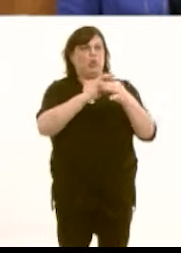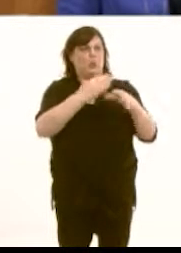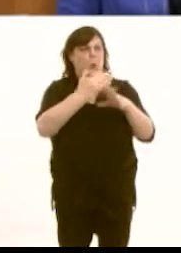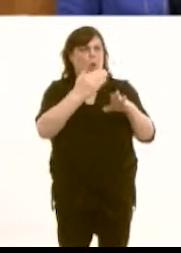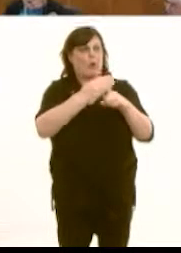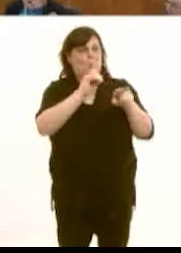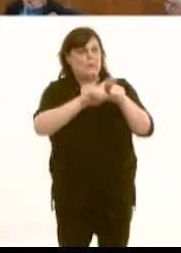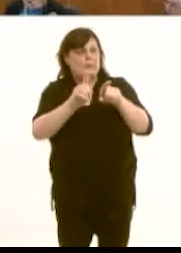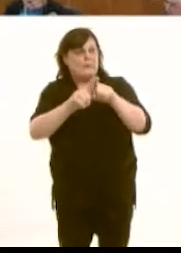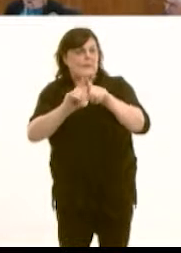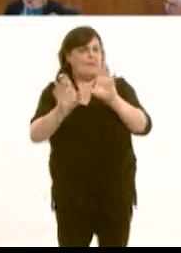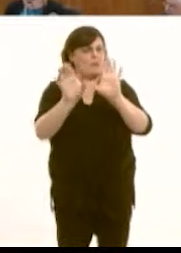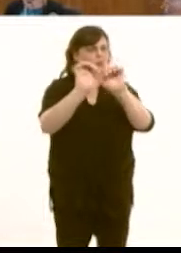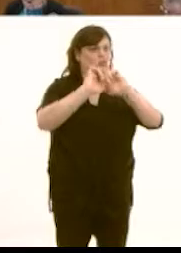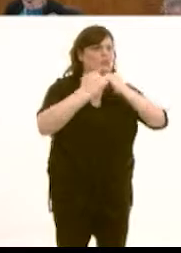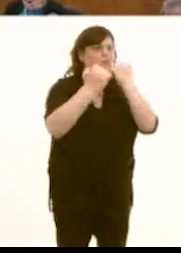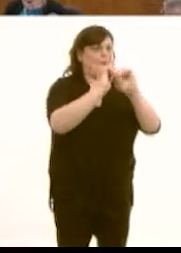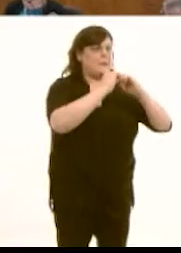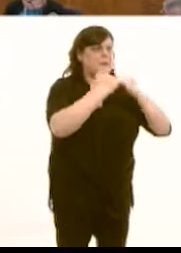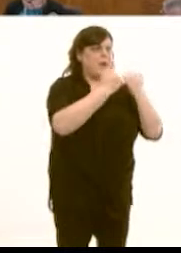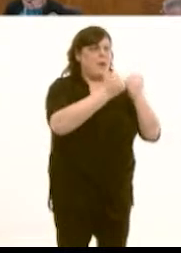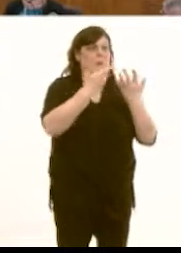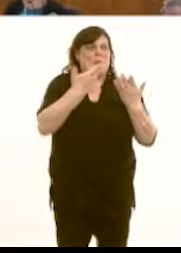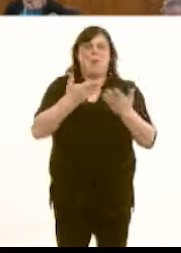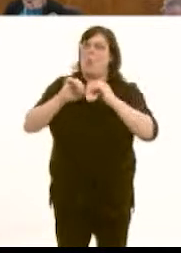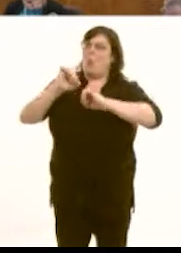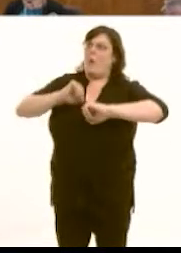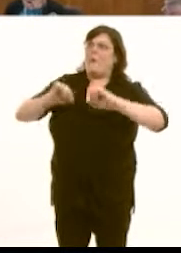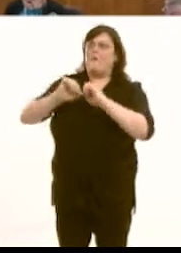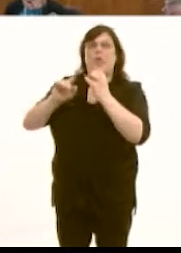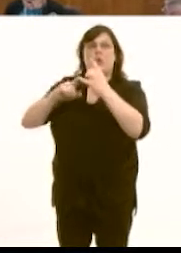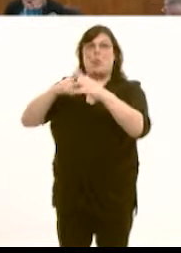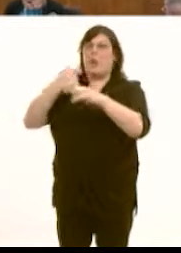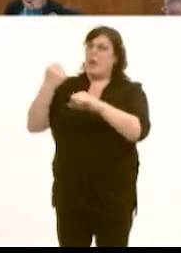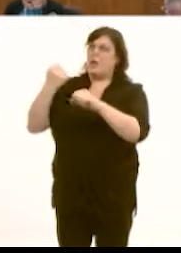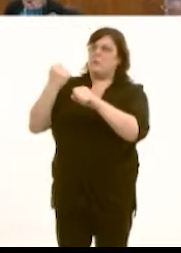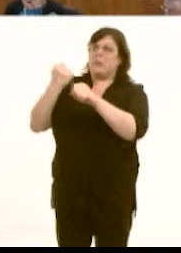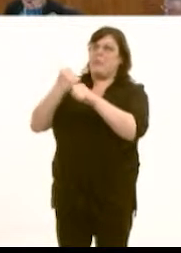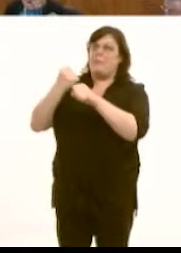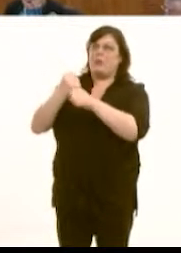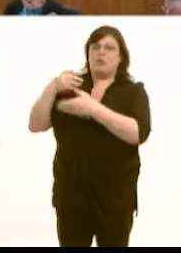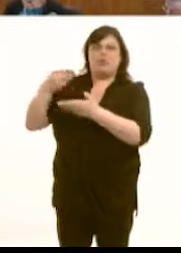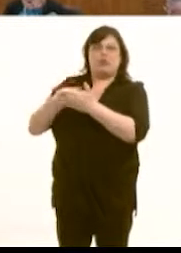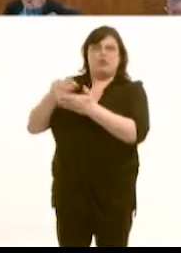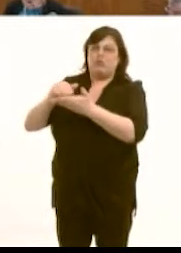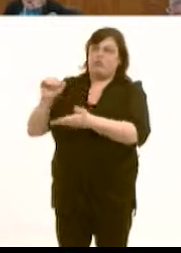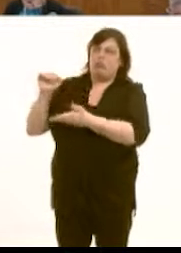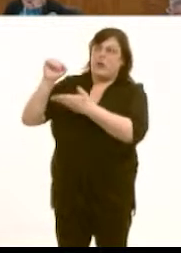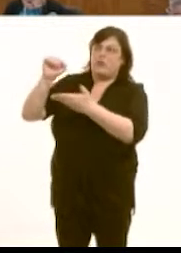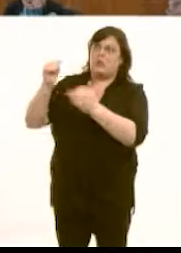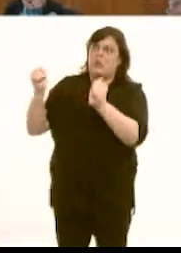different bodies, and now we await the UK Treasuryís view of the Swansea bay city region bid on 16 March.